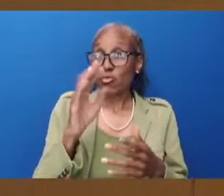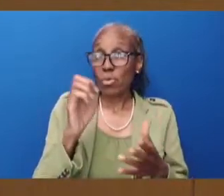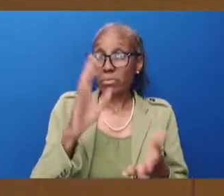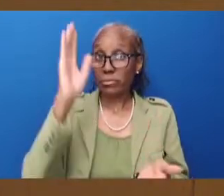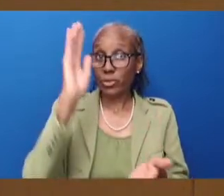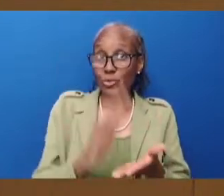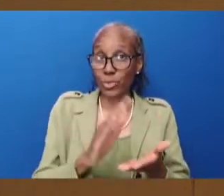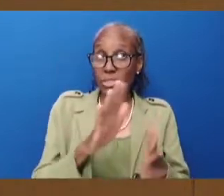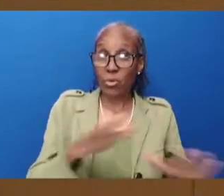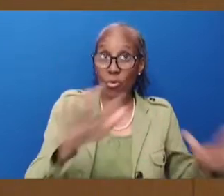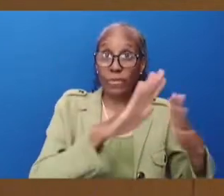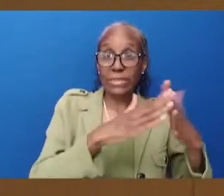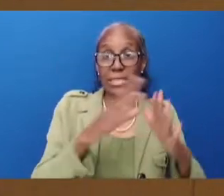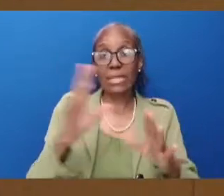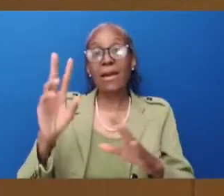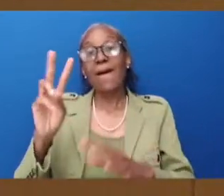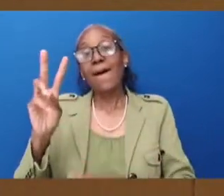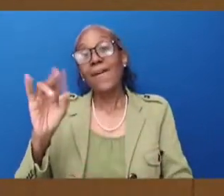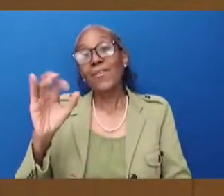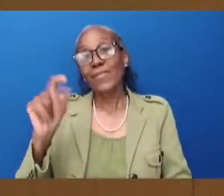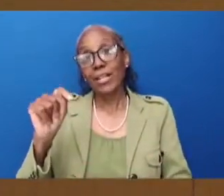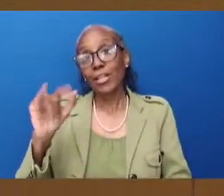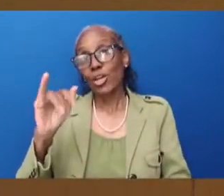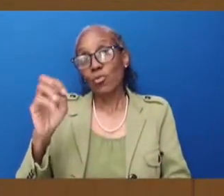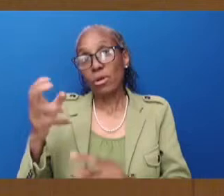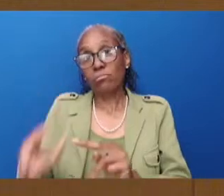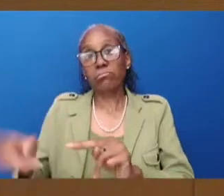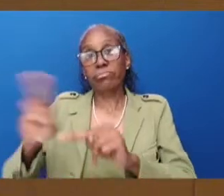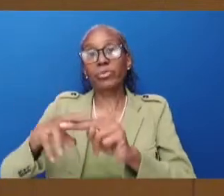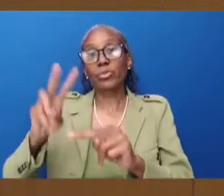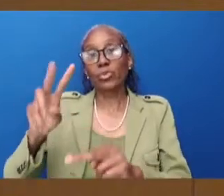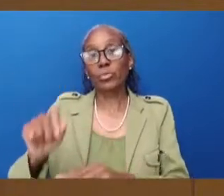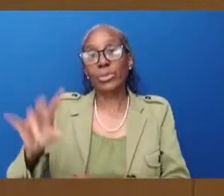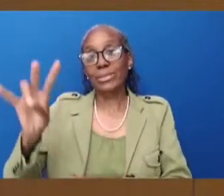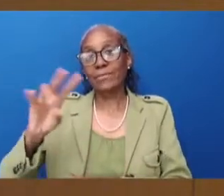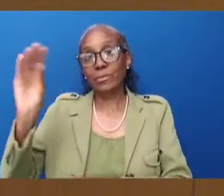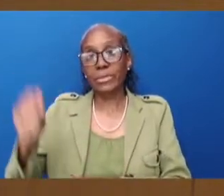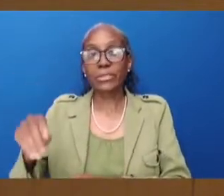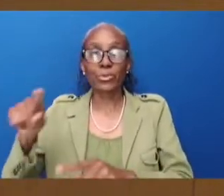STREET.